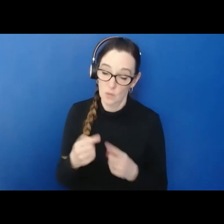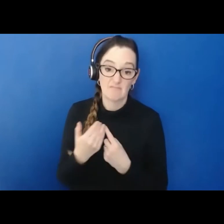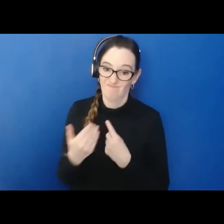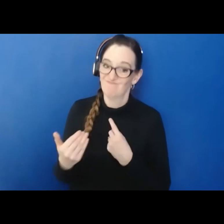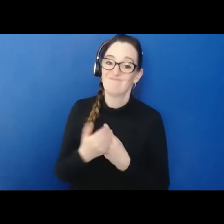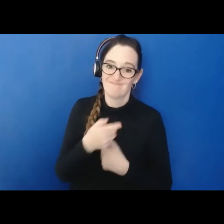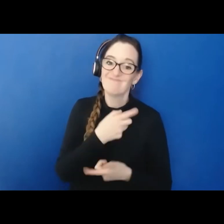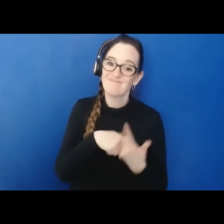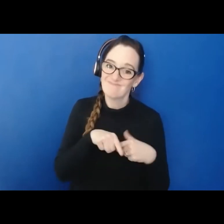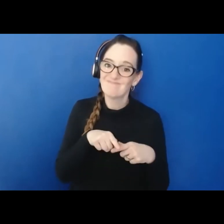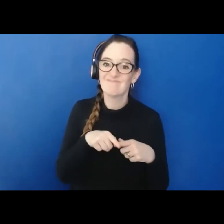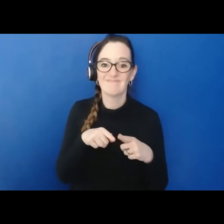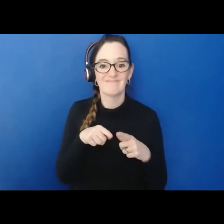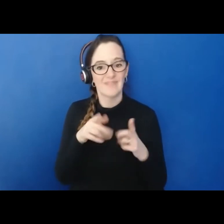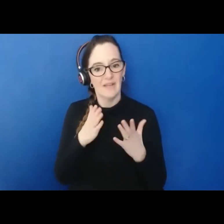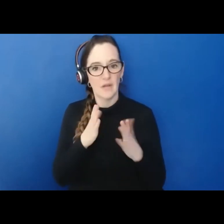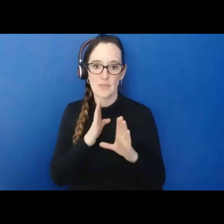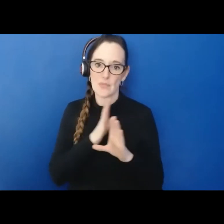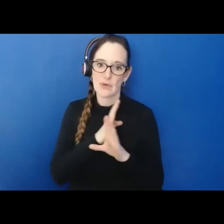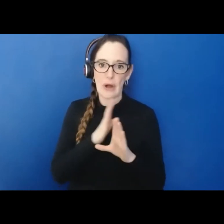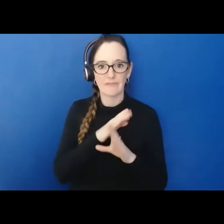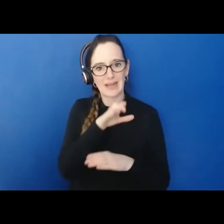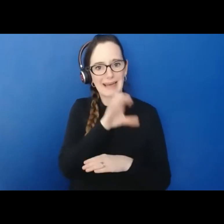foundation we have certain kinds of privileges so we